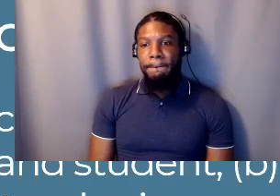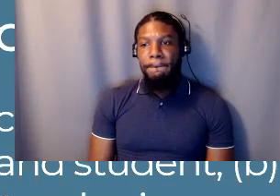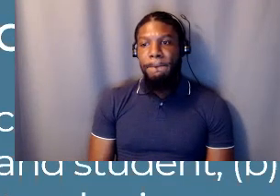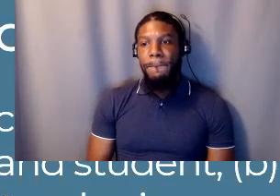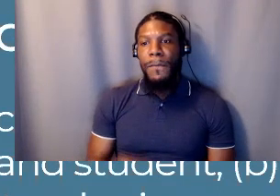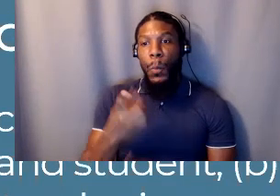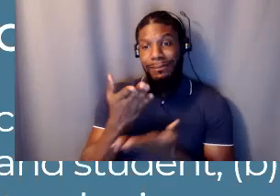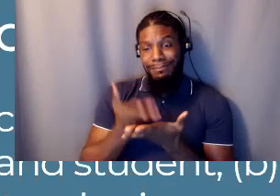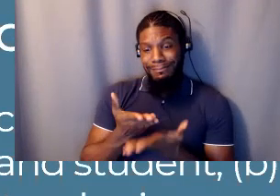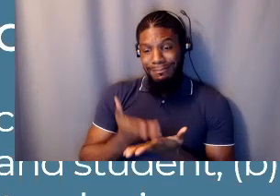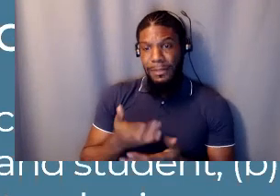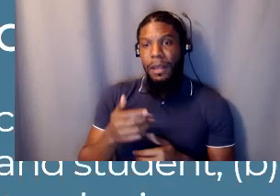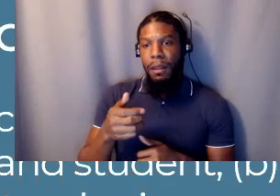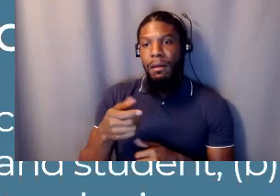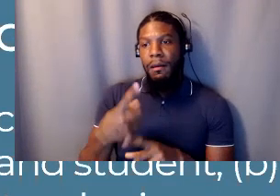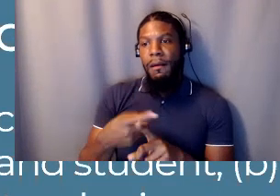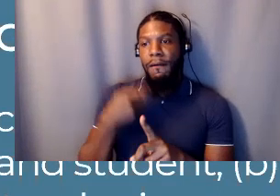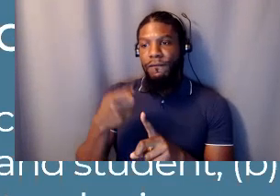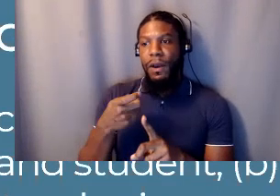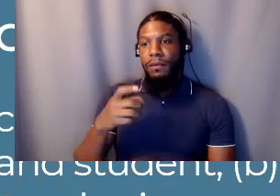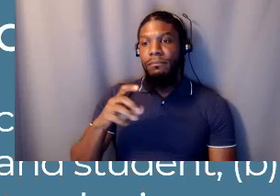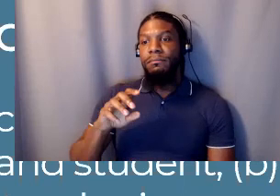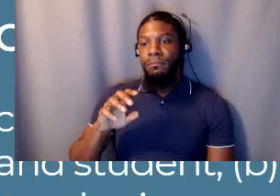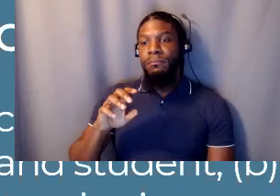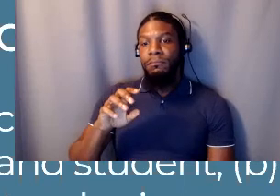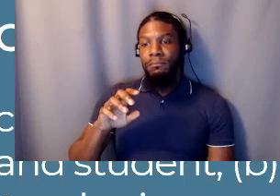If you're familiar with their work, they coded 10 in-person sessions